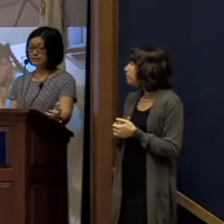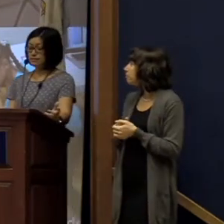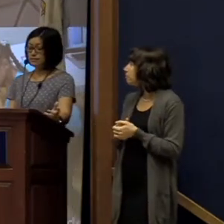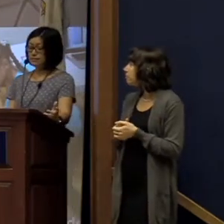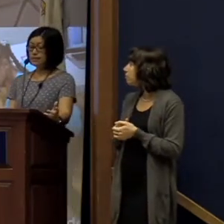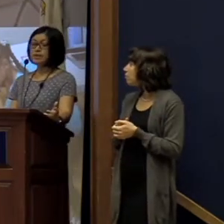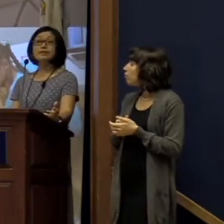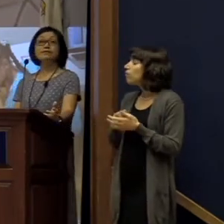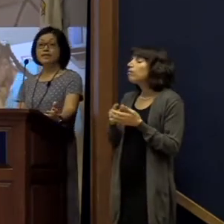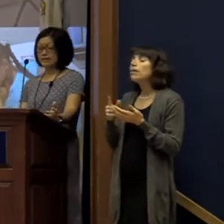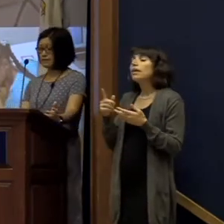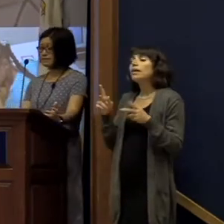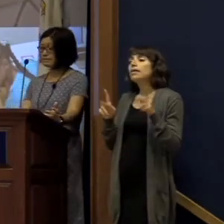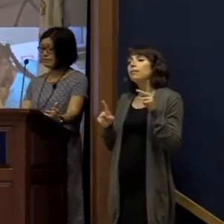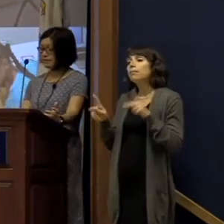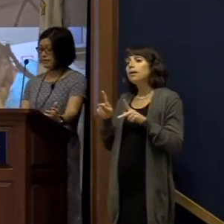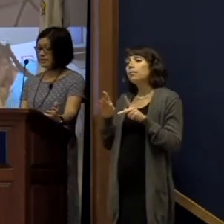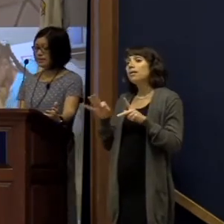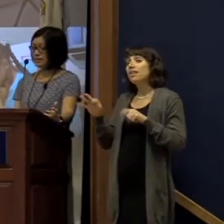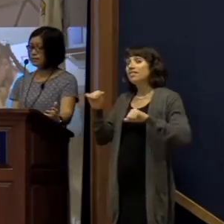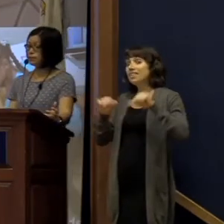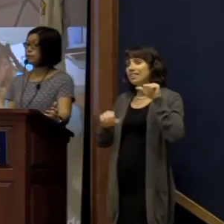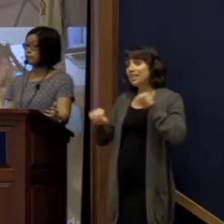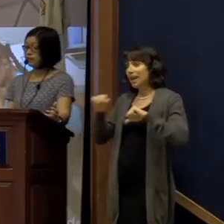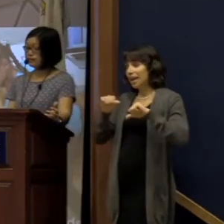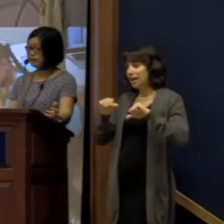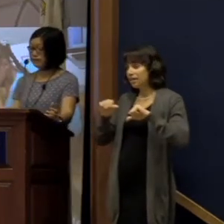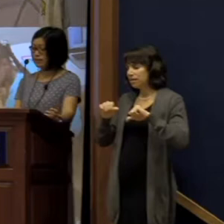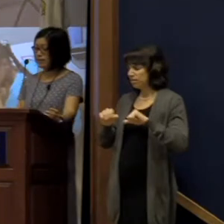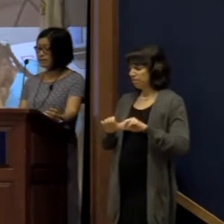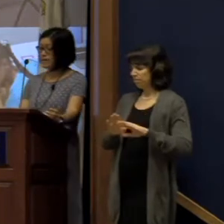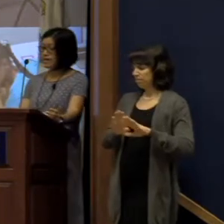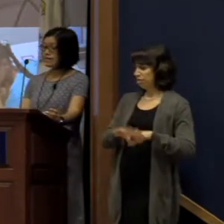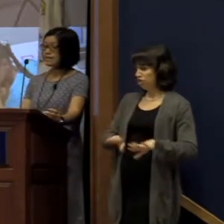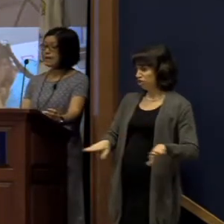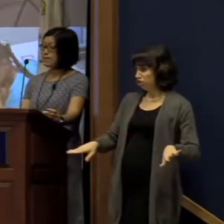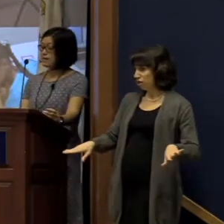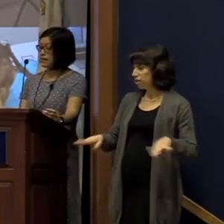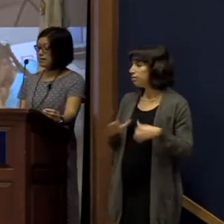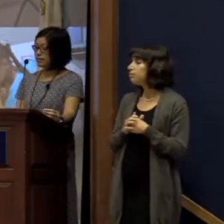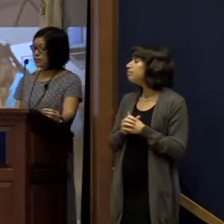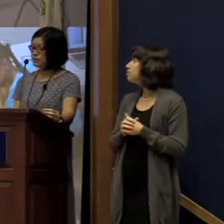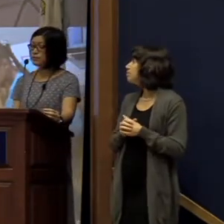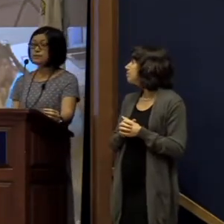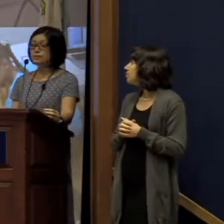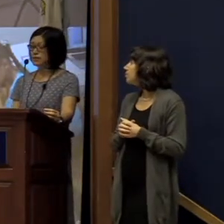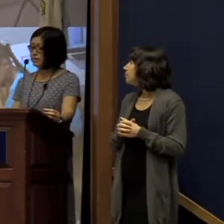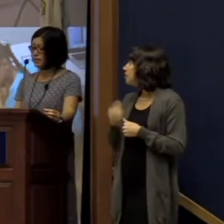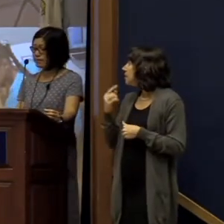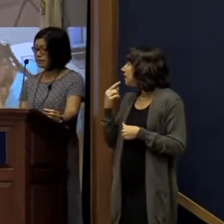The people of science, in this case, include children and youth at the club, the STEM maker Club Mentors, the Community Club mentors